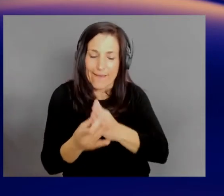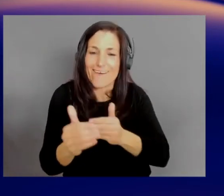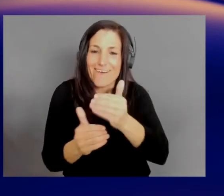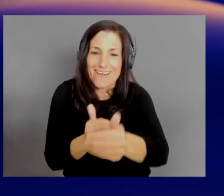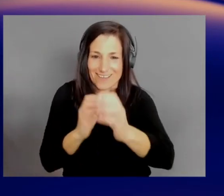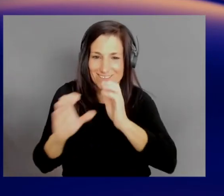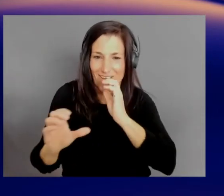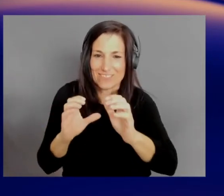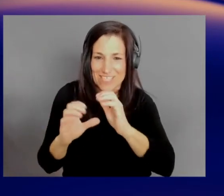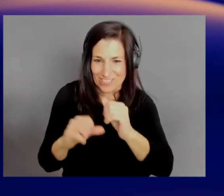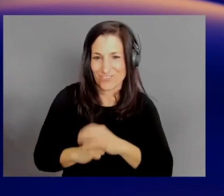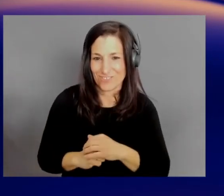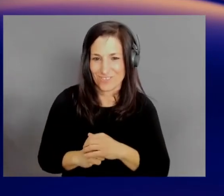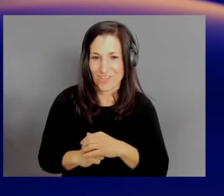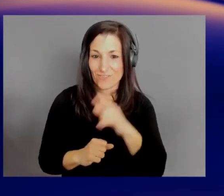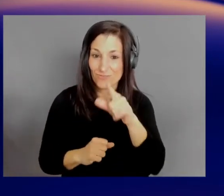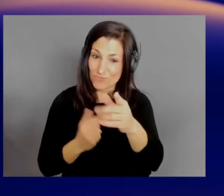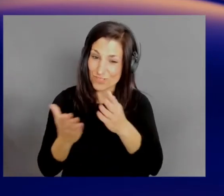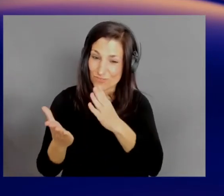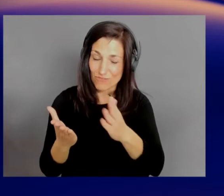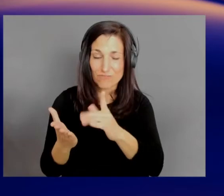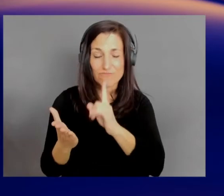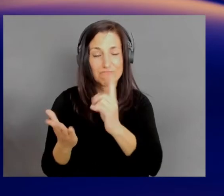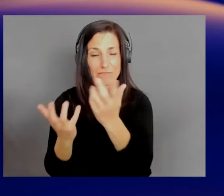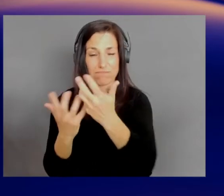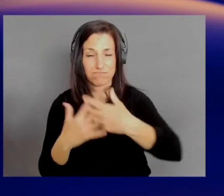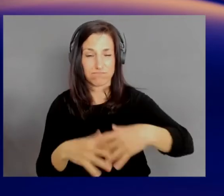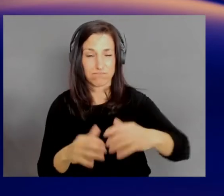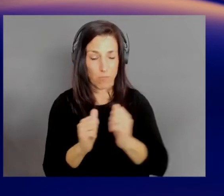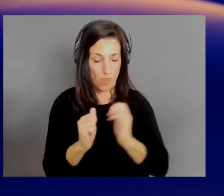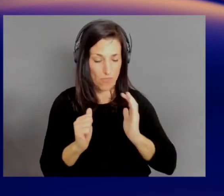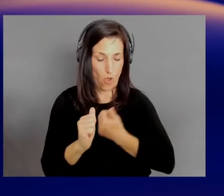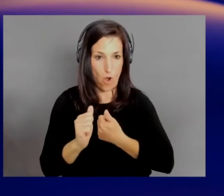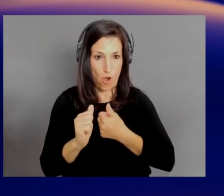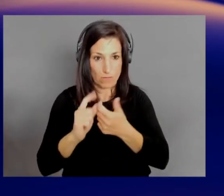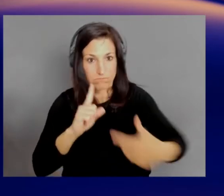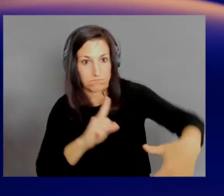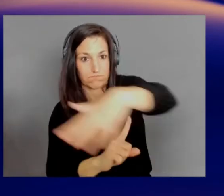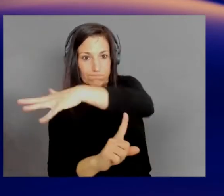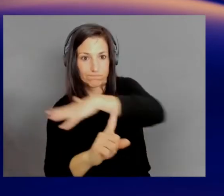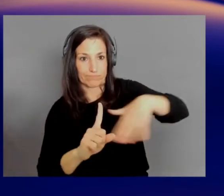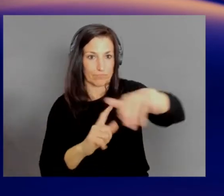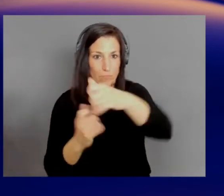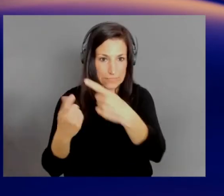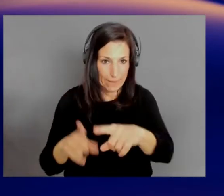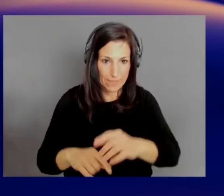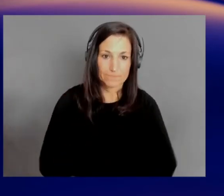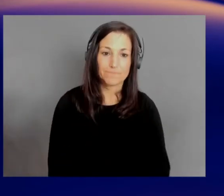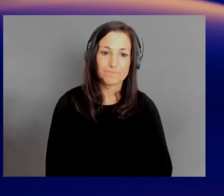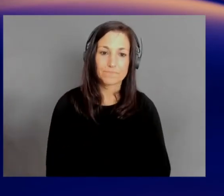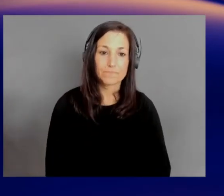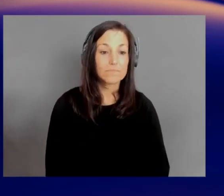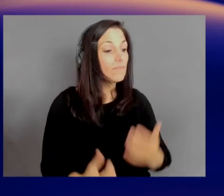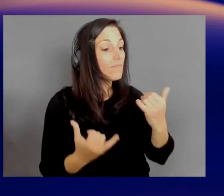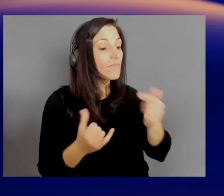with our rest of our ecosystem. So for this campaign, you basically select who you want to send to. So I'm gonna do Renewal Eligible use case.